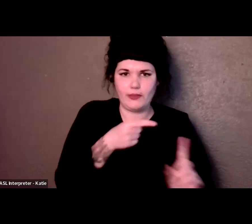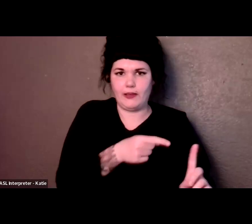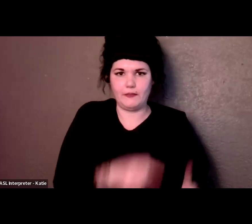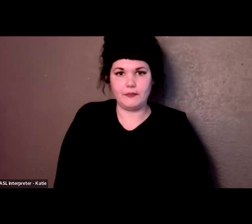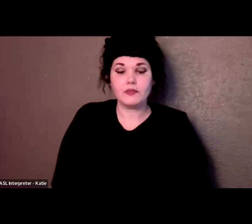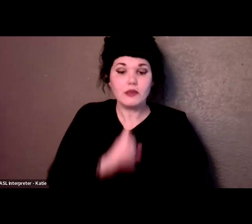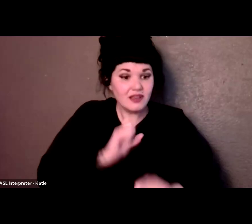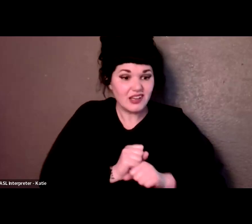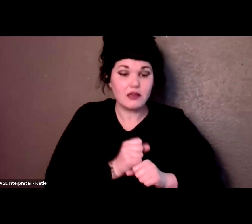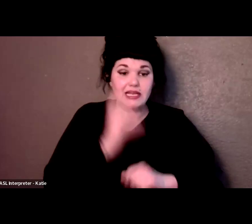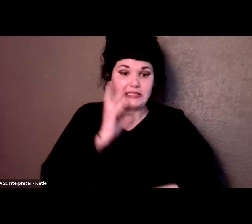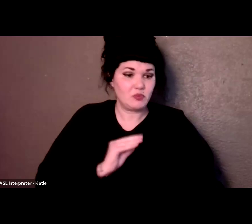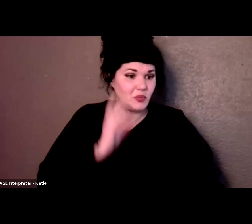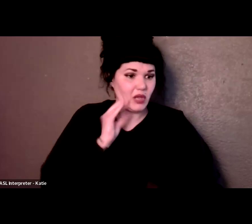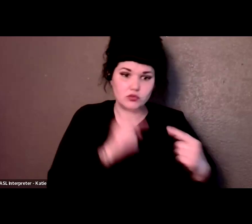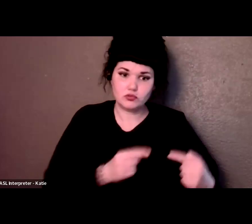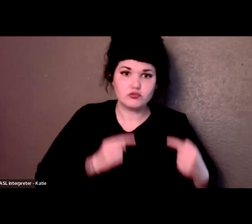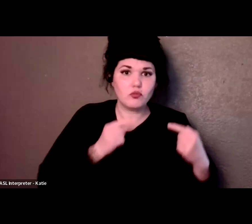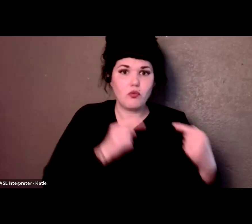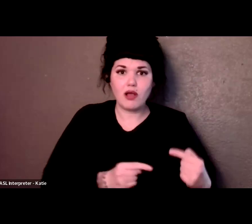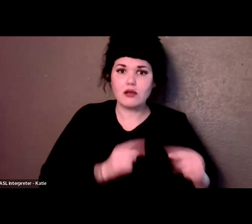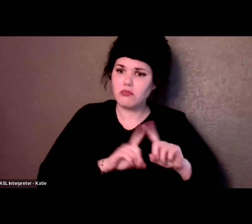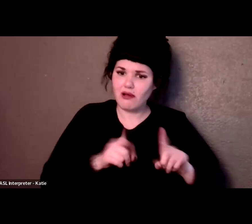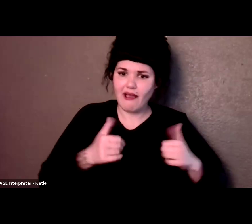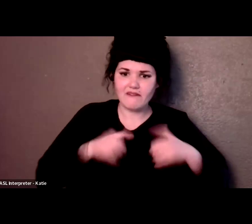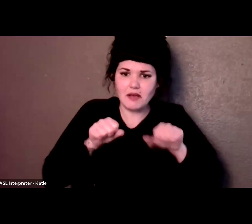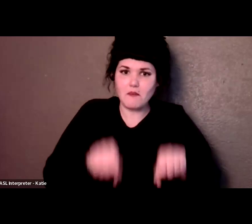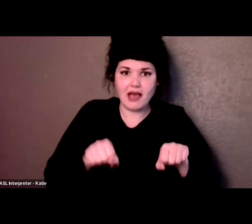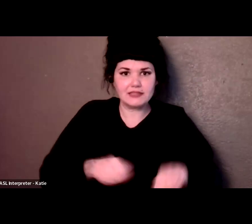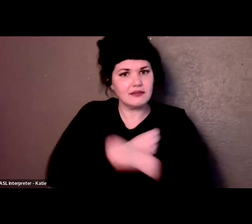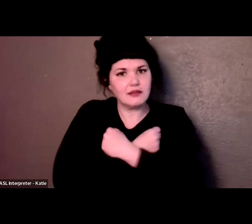to love him, and I think that will serve him well as he moves forward. We do things like that all the